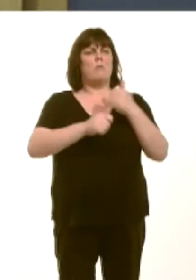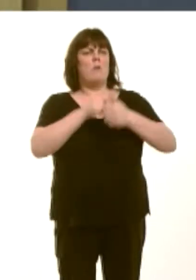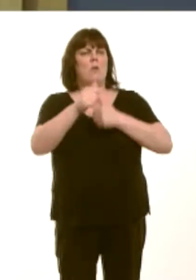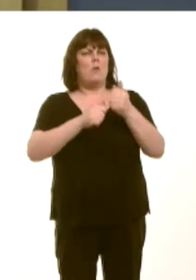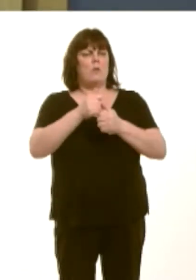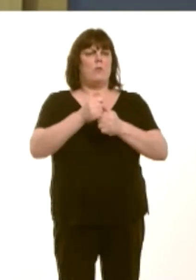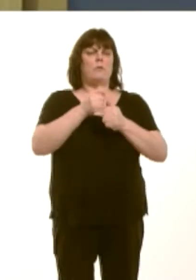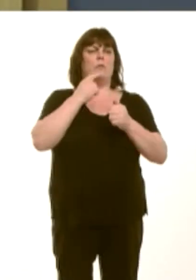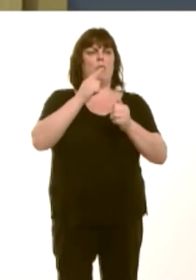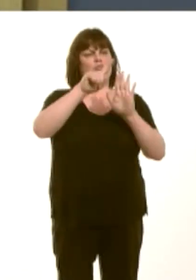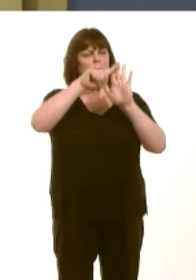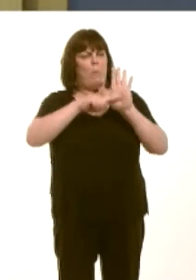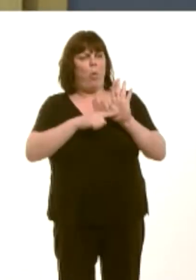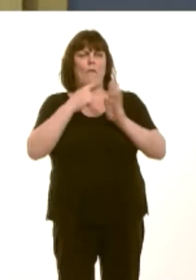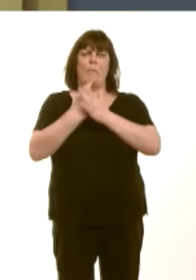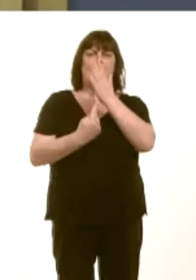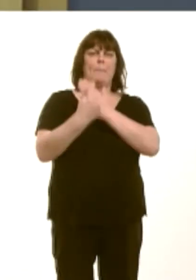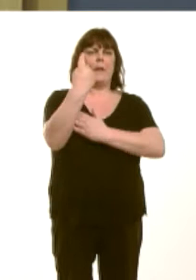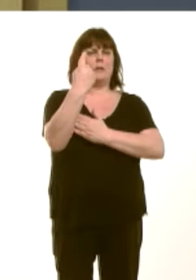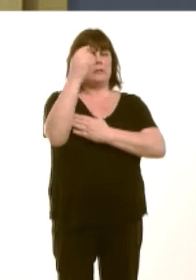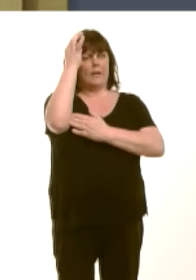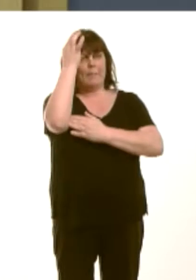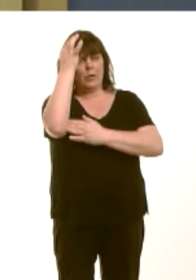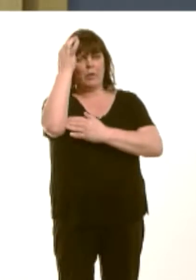as joint chairs of the independent commission that will now take that work forward.